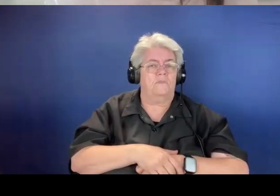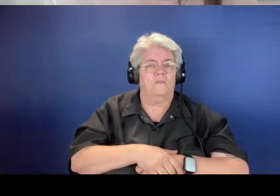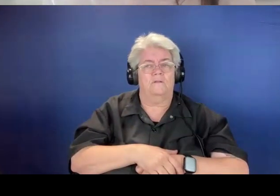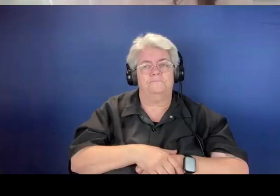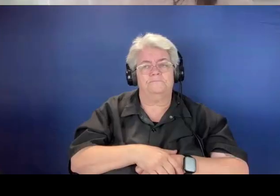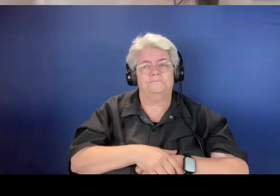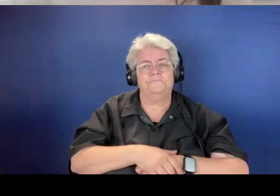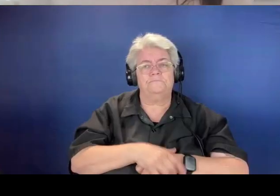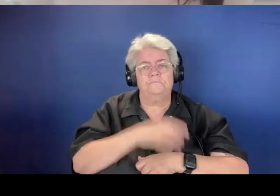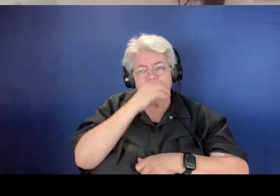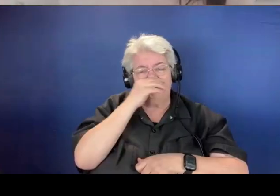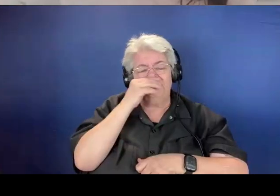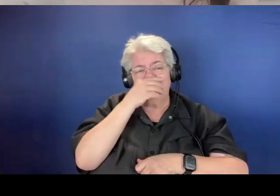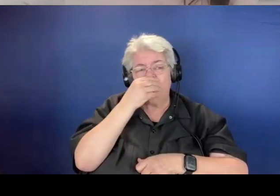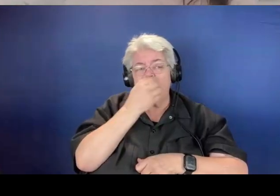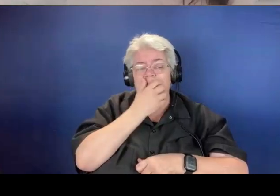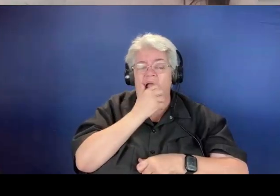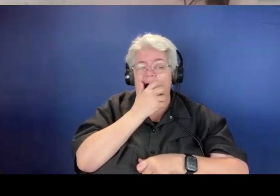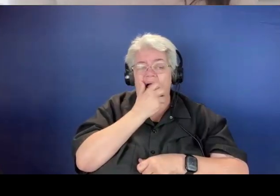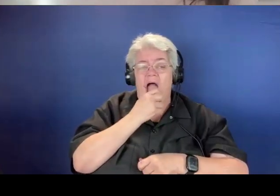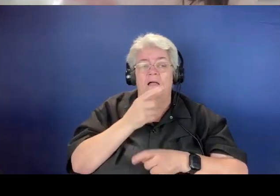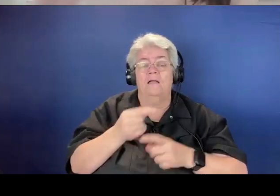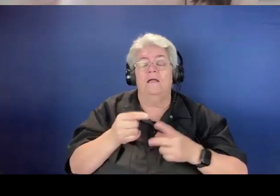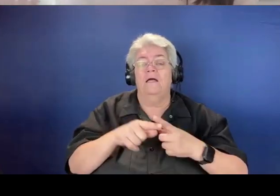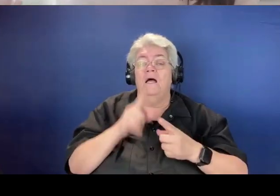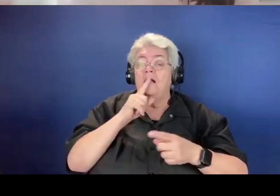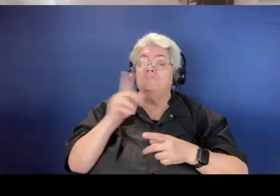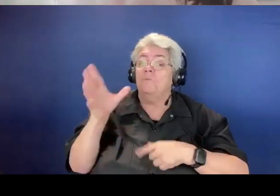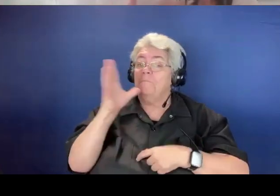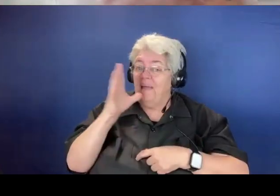Empowering parents to have positive language interactions through collaboration.